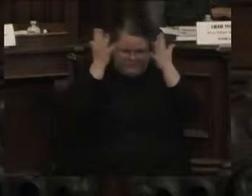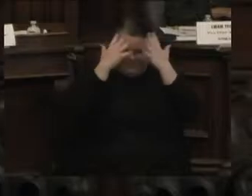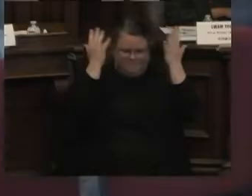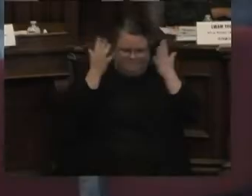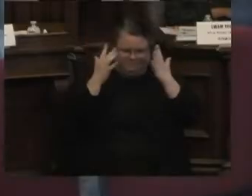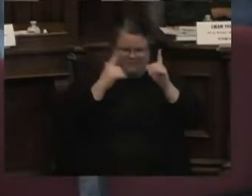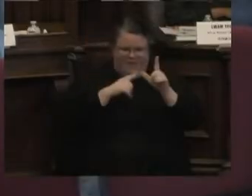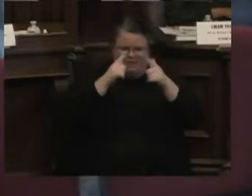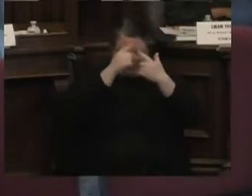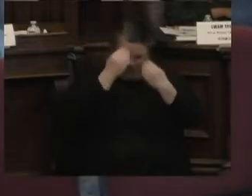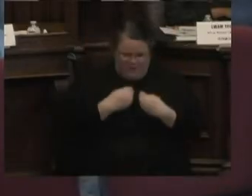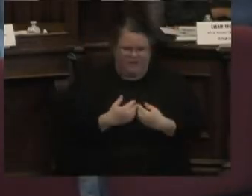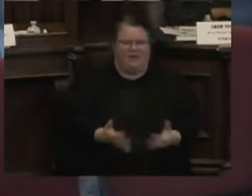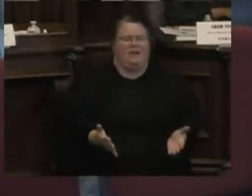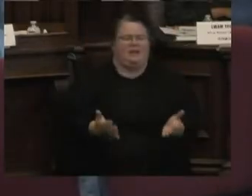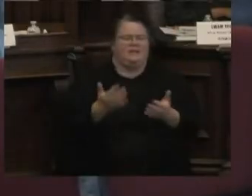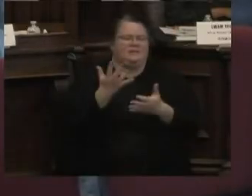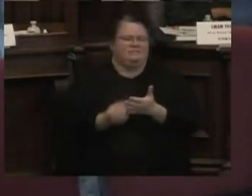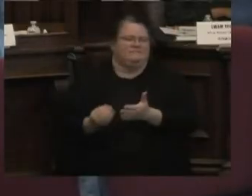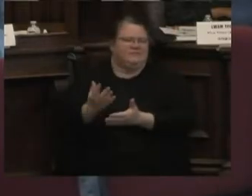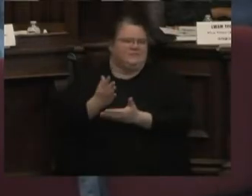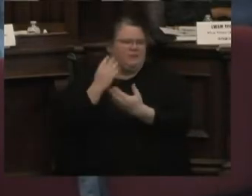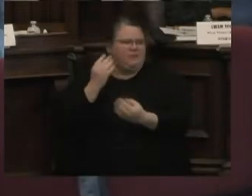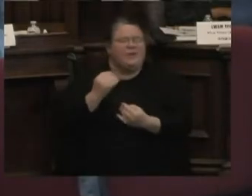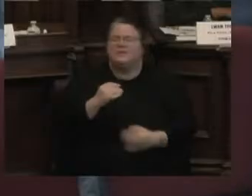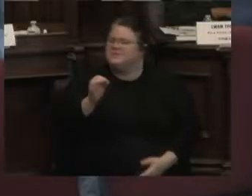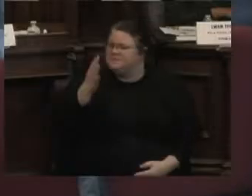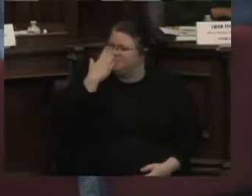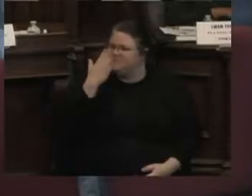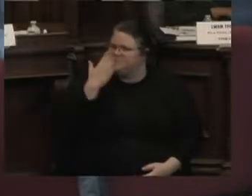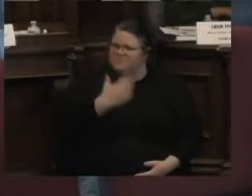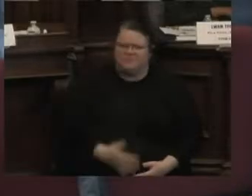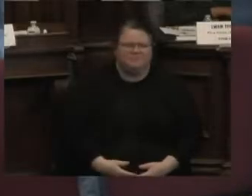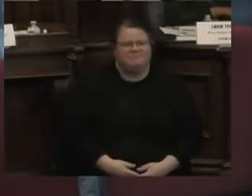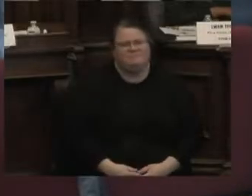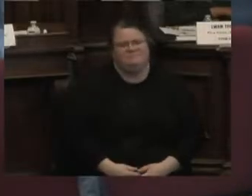in the work that you have it